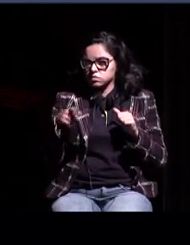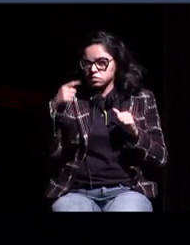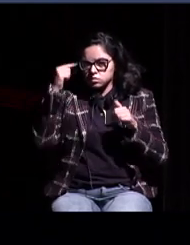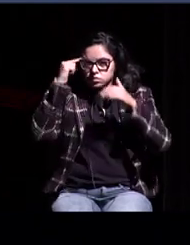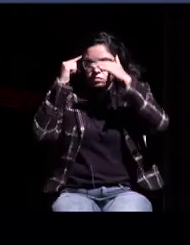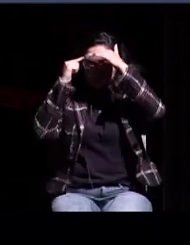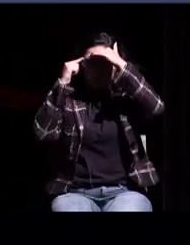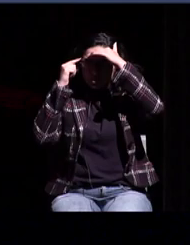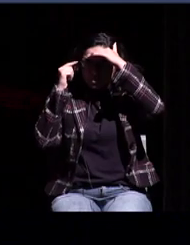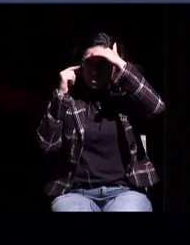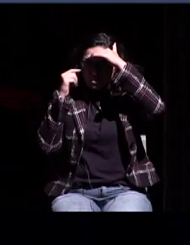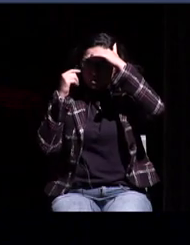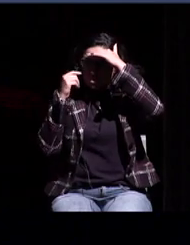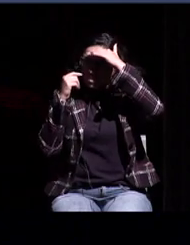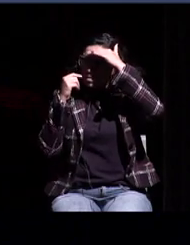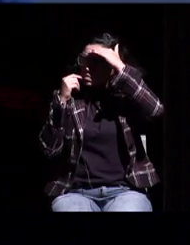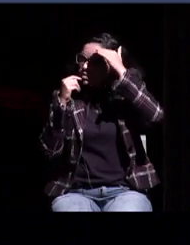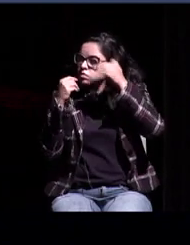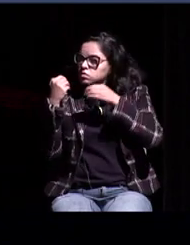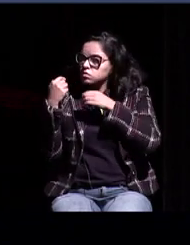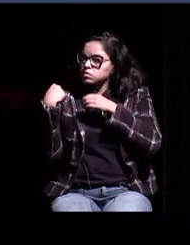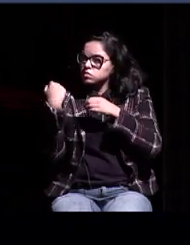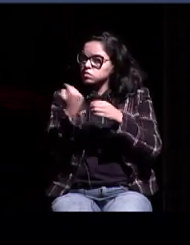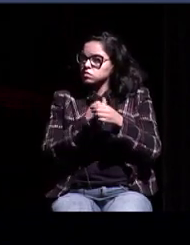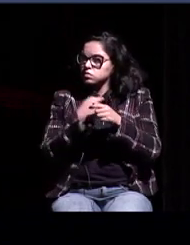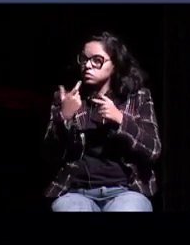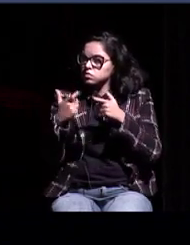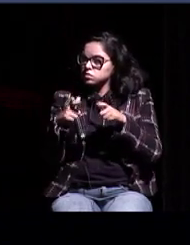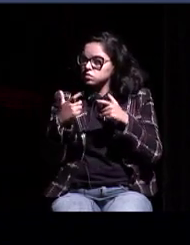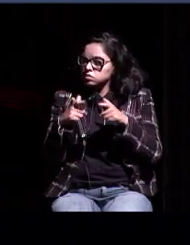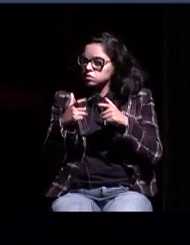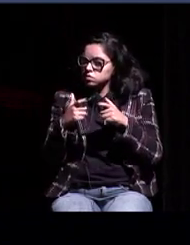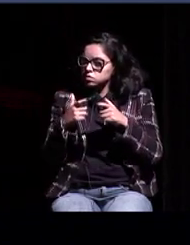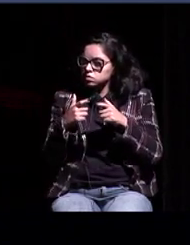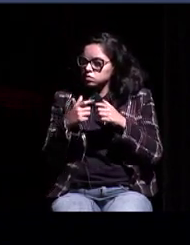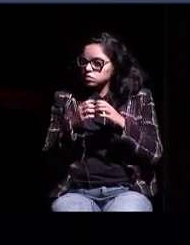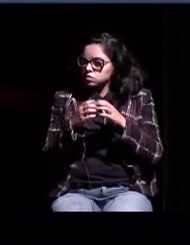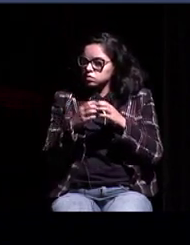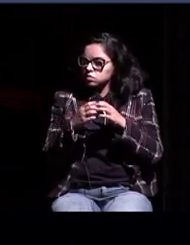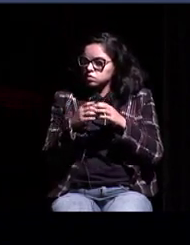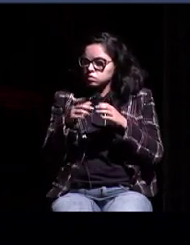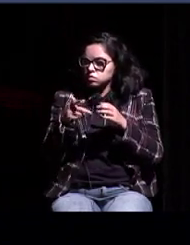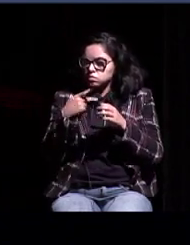we need to reflect on our point of view. Right. These are words for us to warm up.